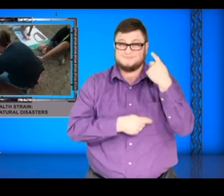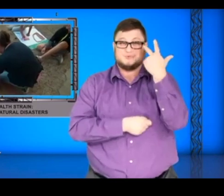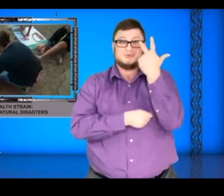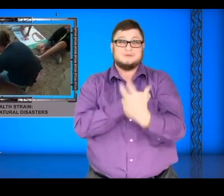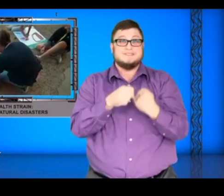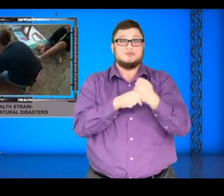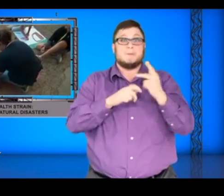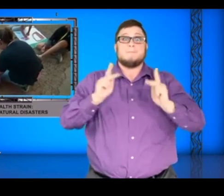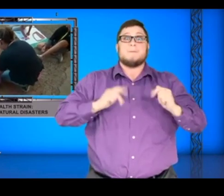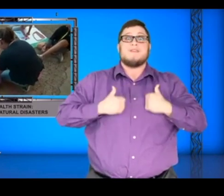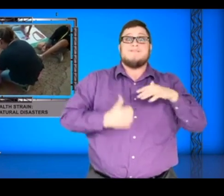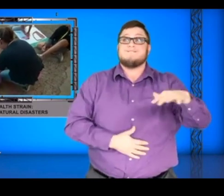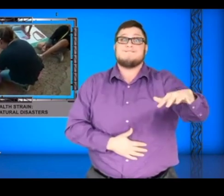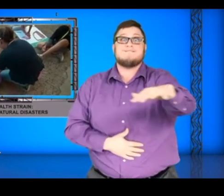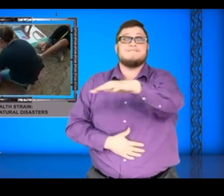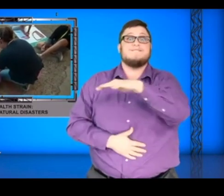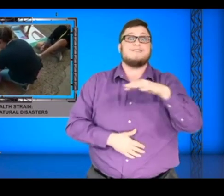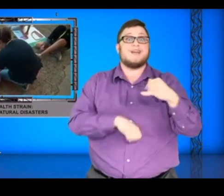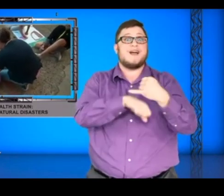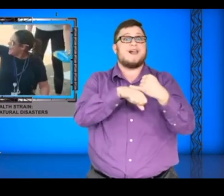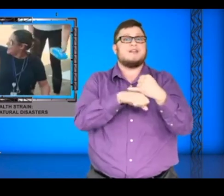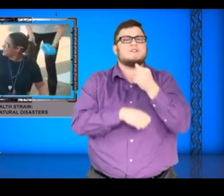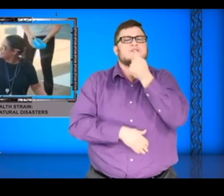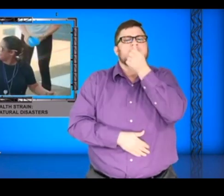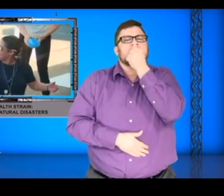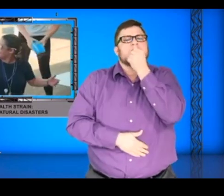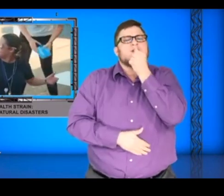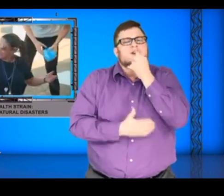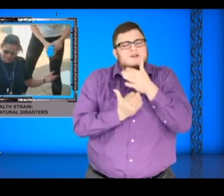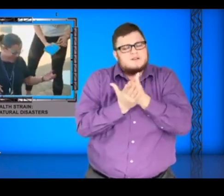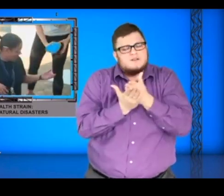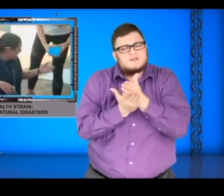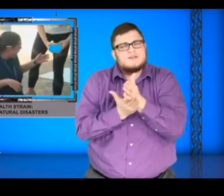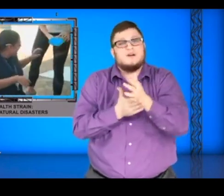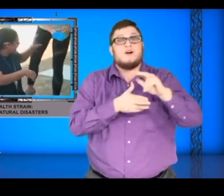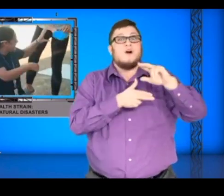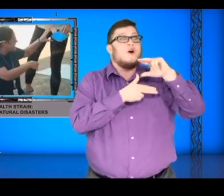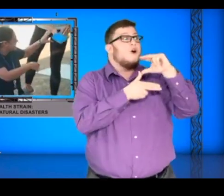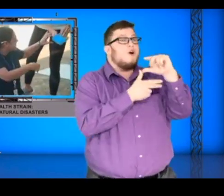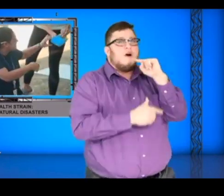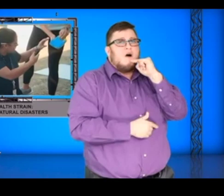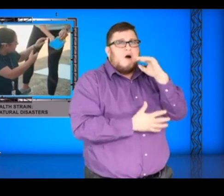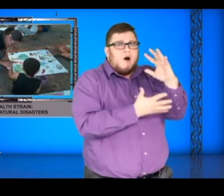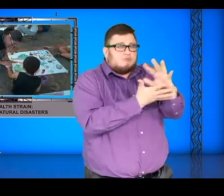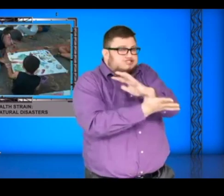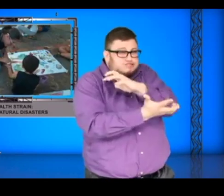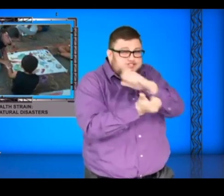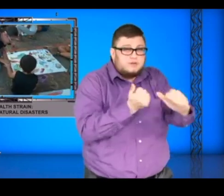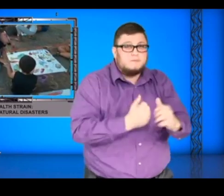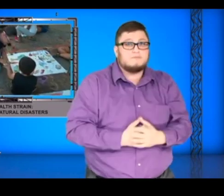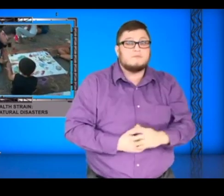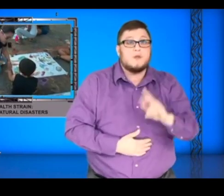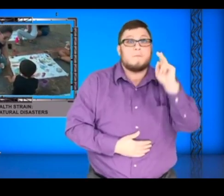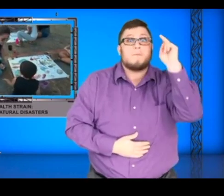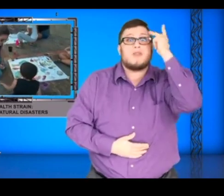In the past three years, residents on the island have endured a devastating hurricane,